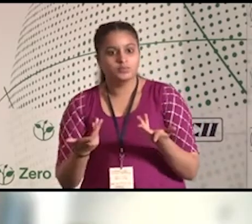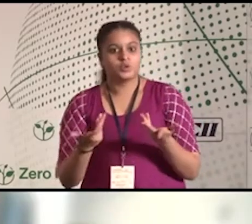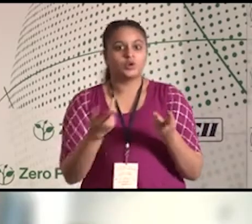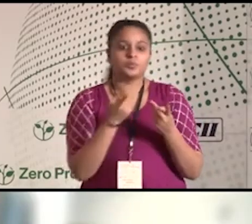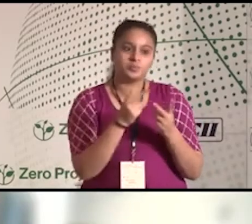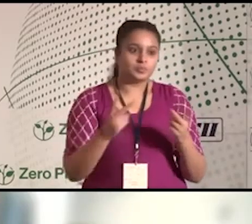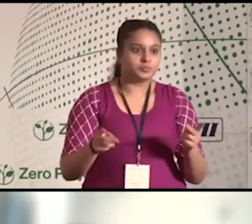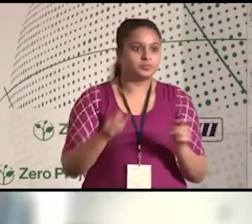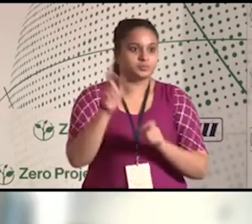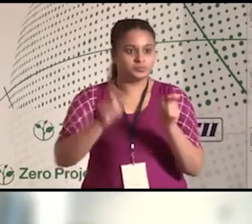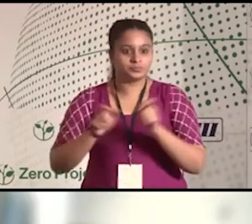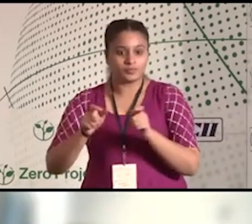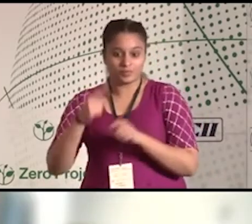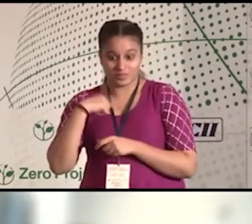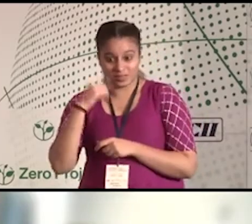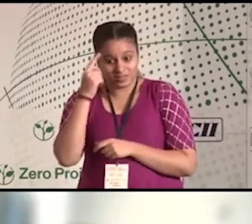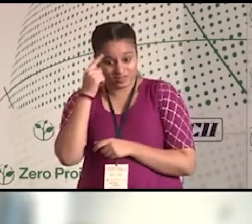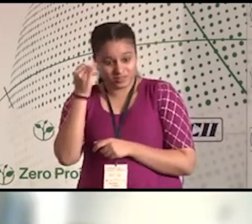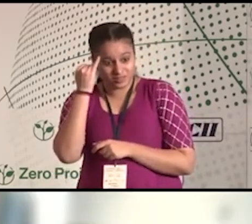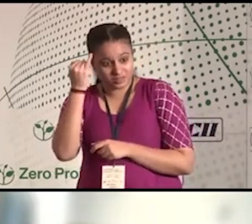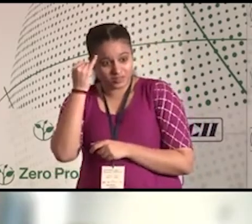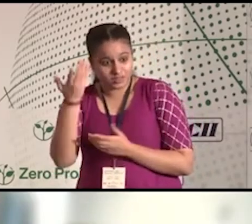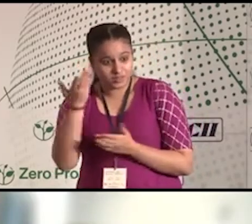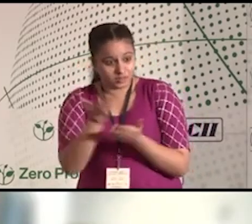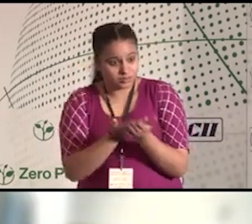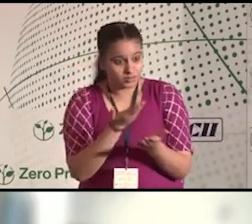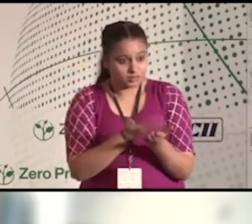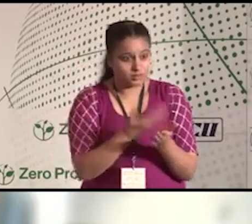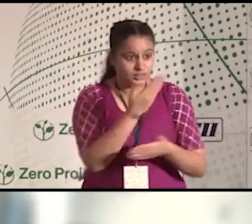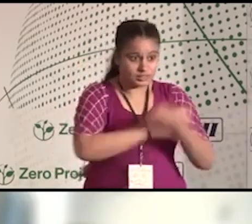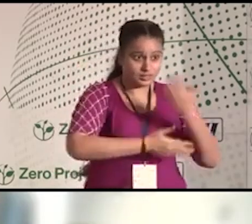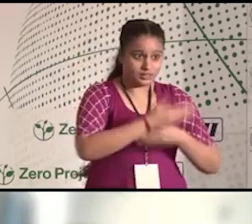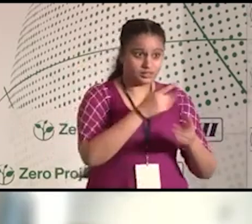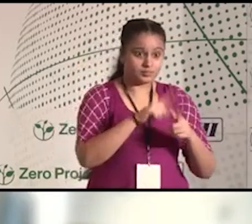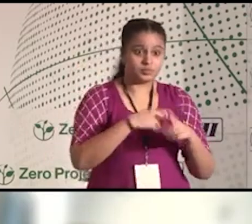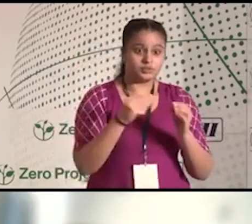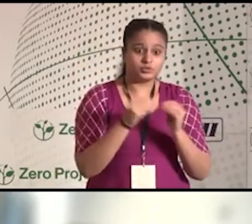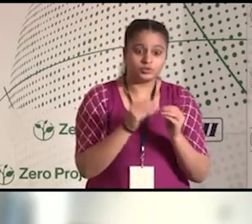If if you're constantly putting forth disabled jobseekers that have graduated